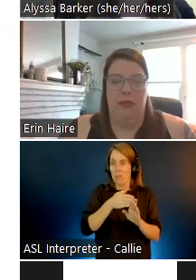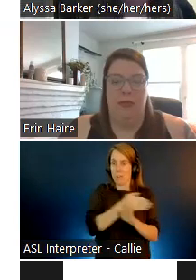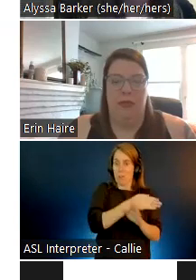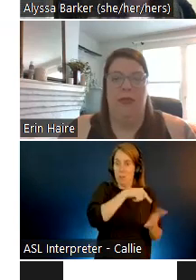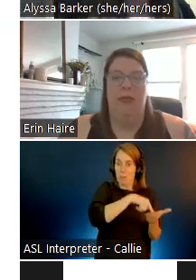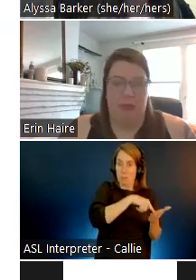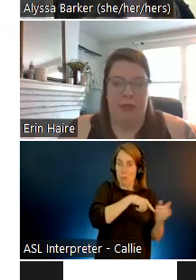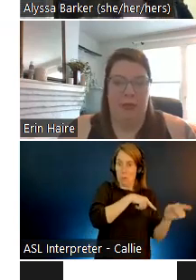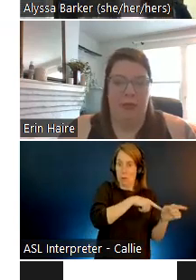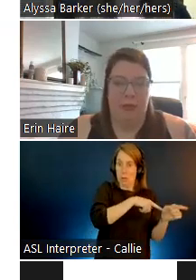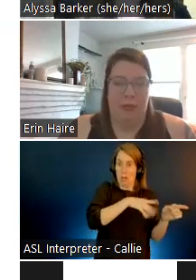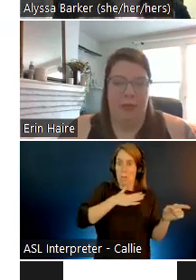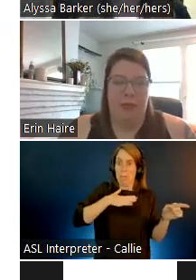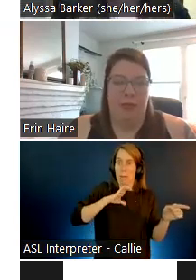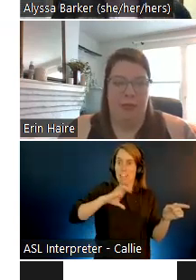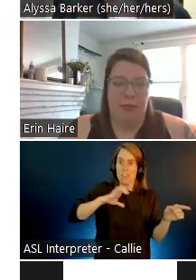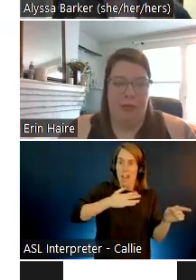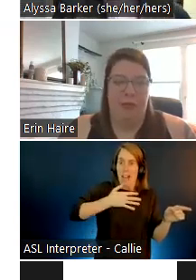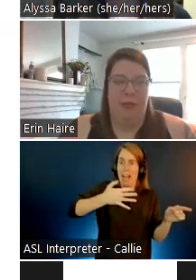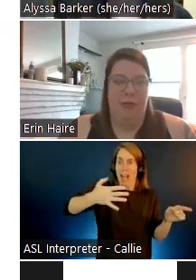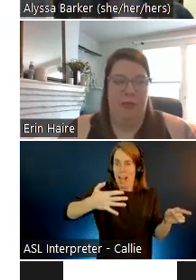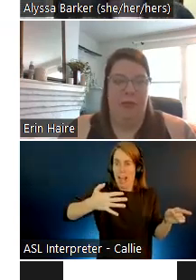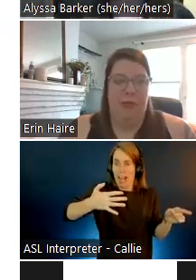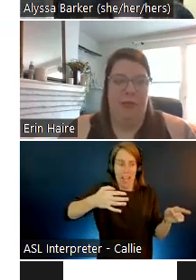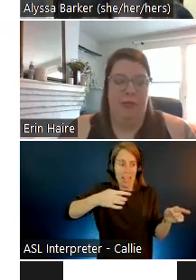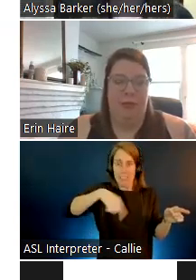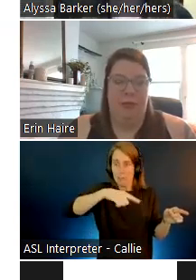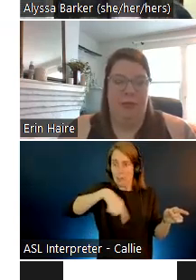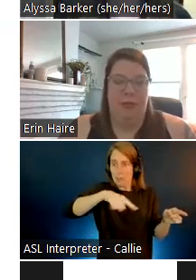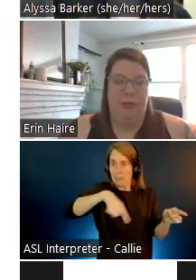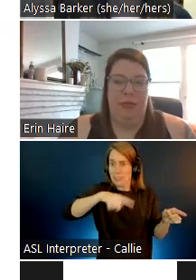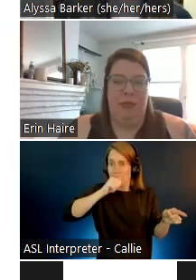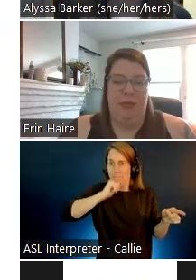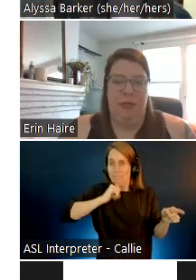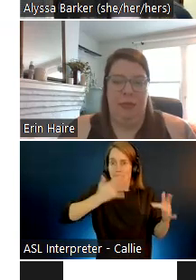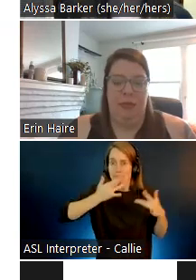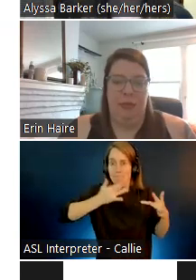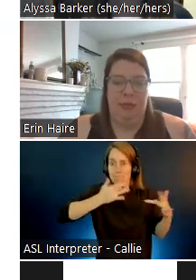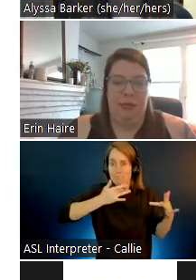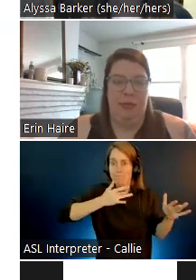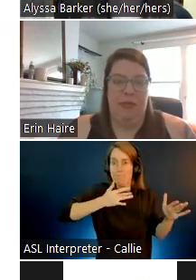know people who are living paycheck to paycheck like that run low on their money at the end of